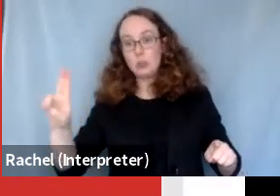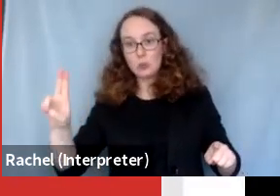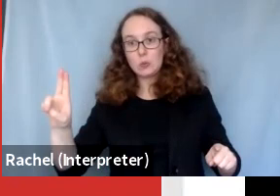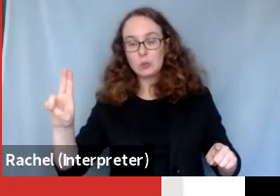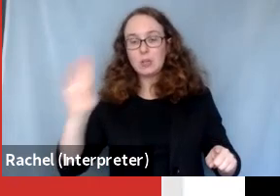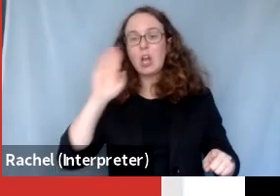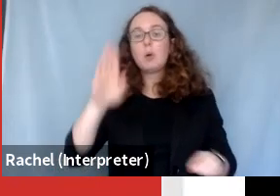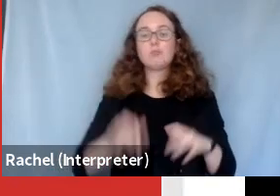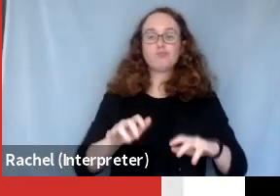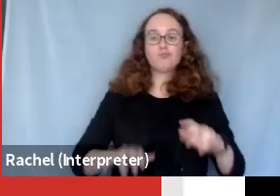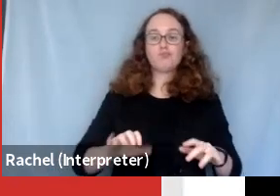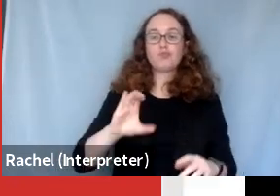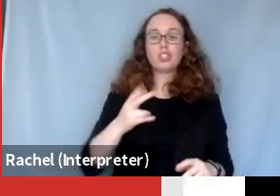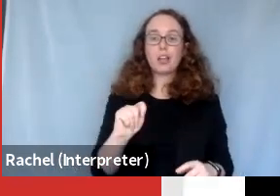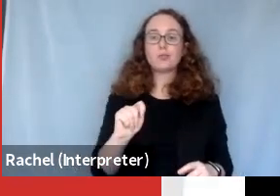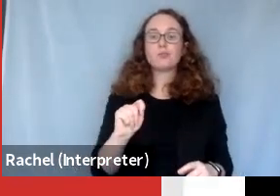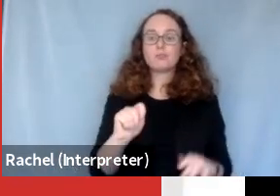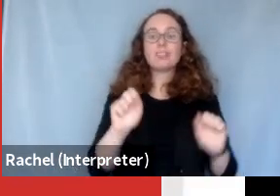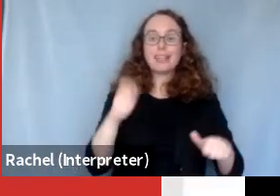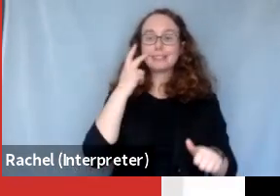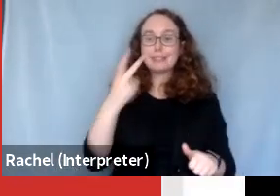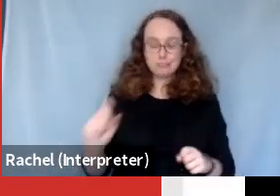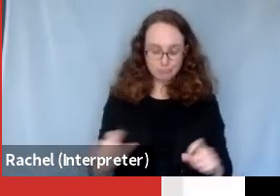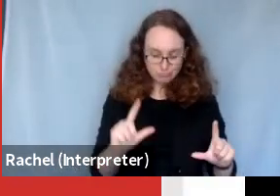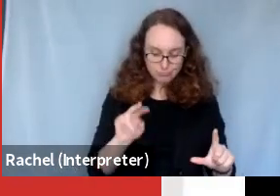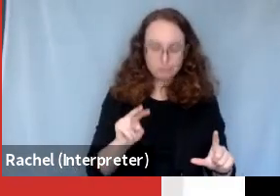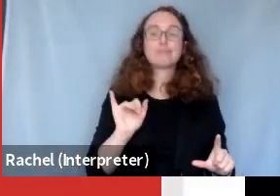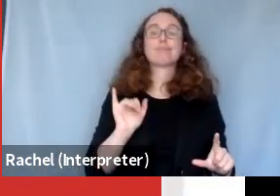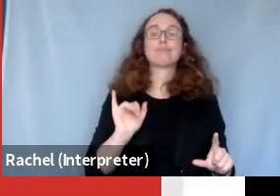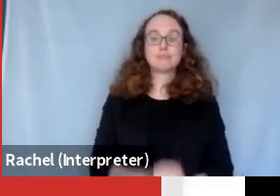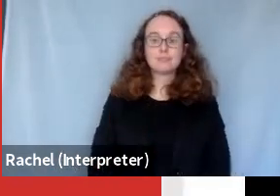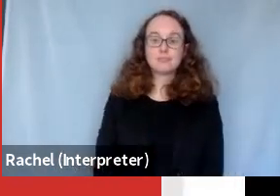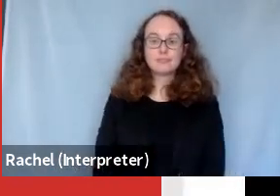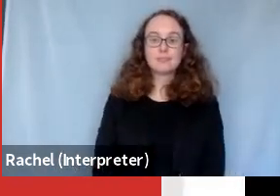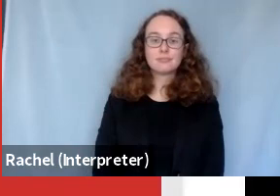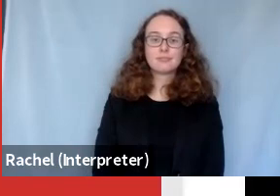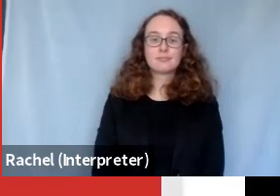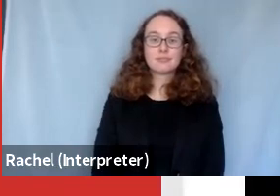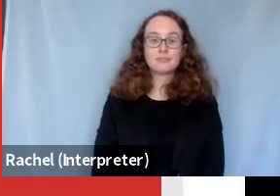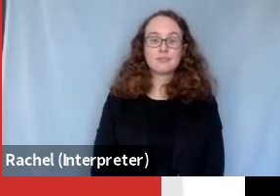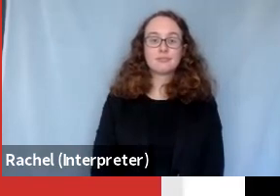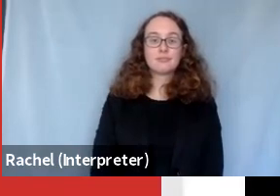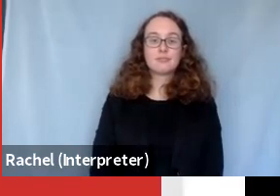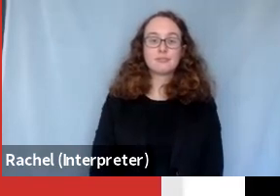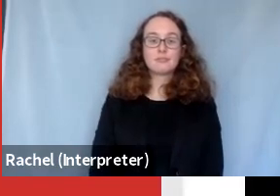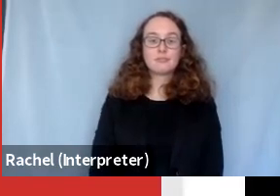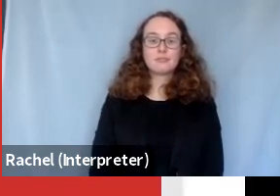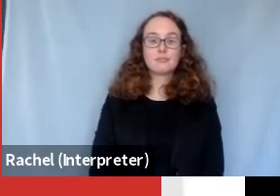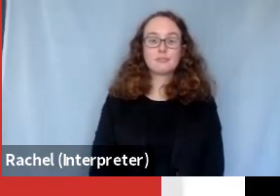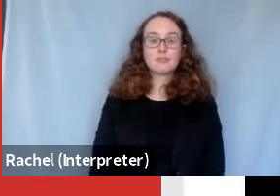chat as well.